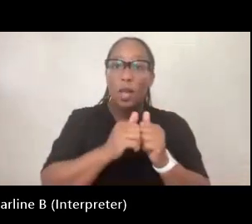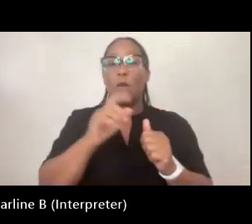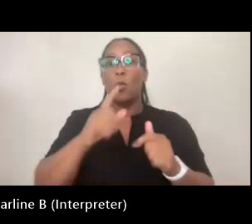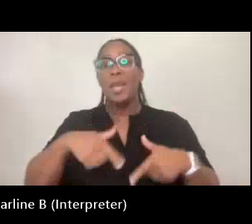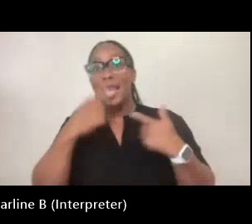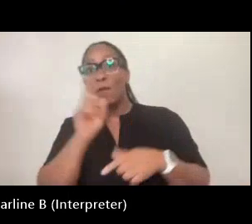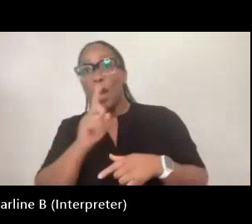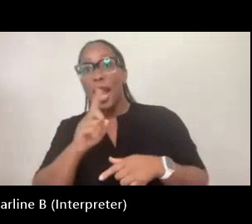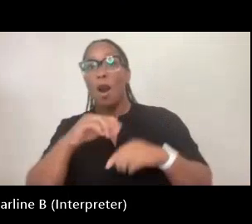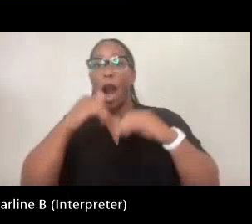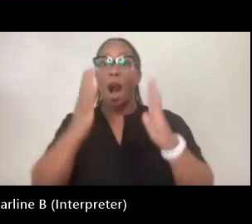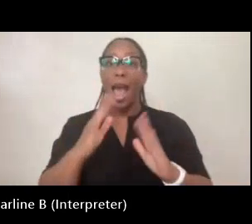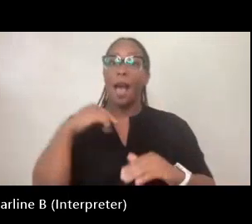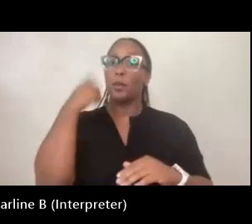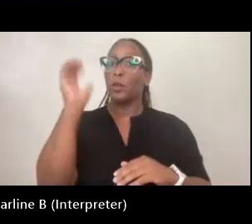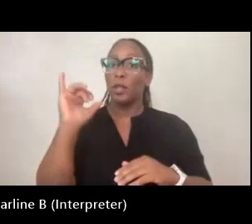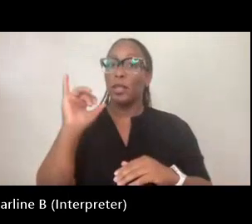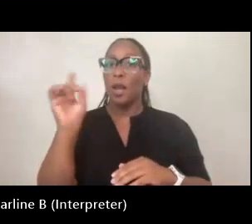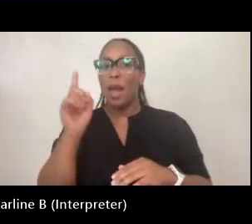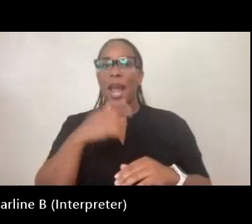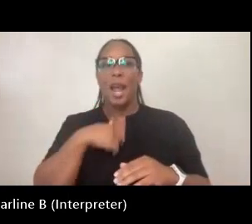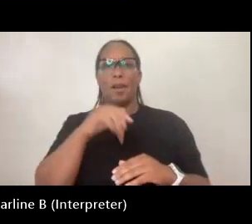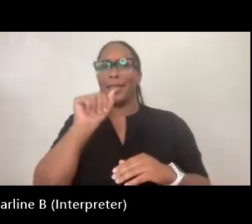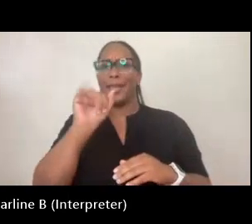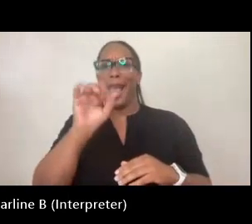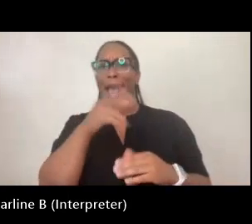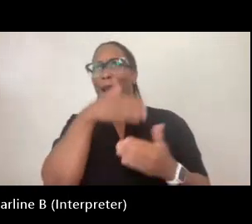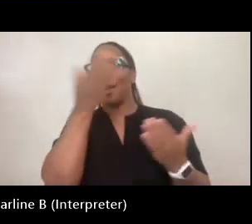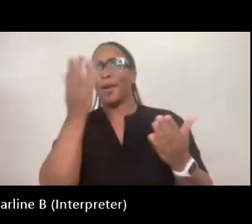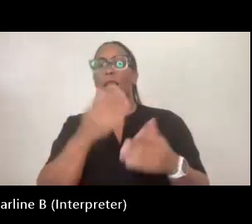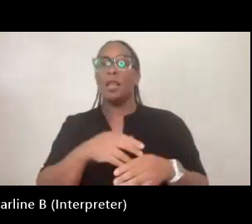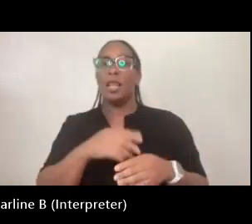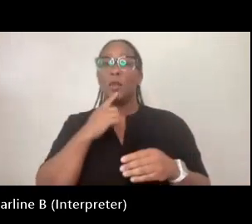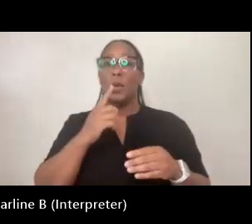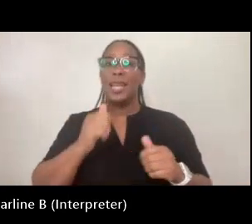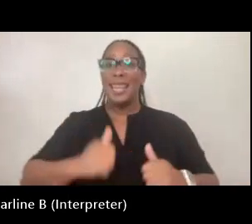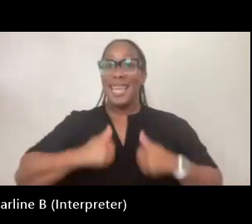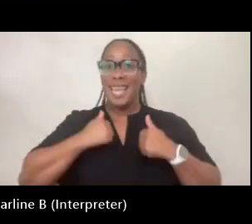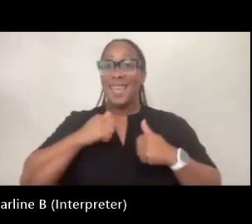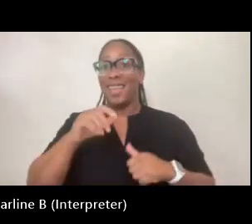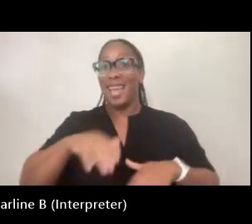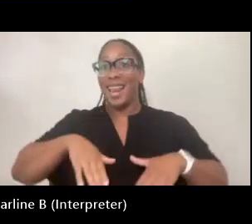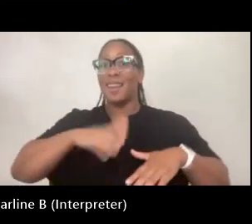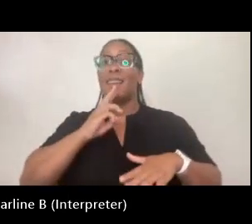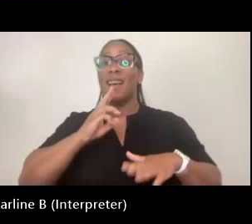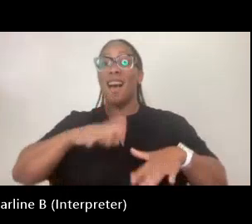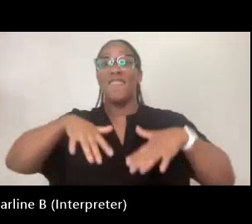what our house looks like, what the air is like around us. Do we live in a floodplain or not? That's increasingly important.